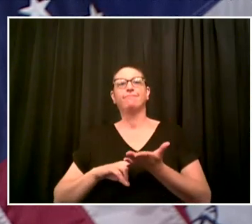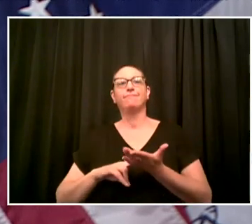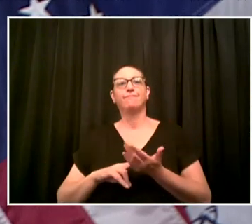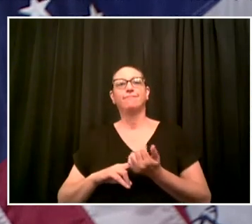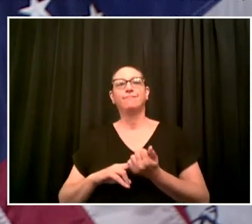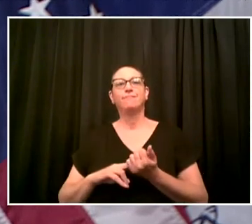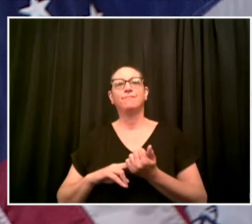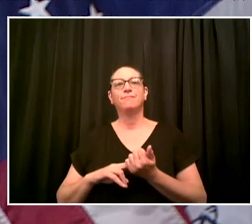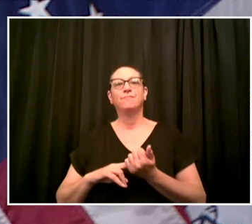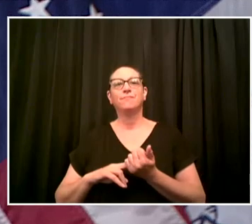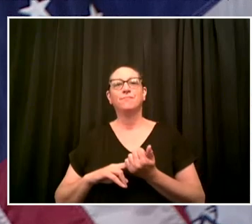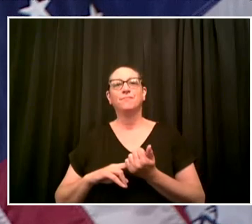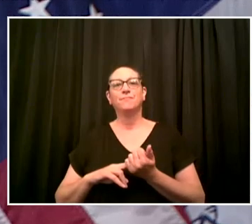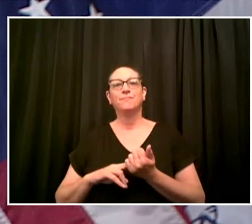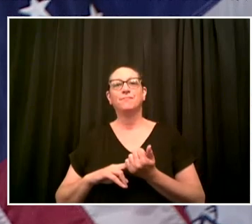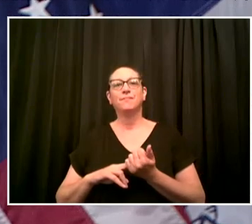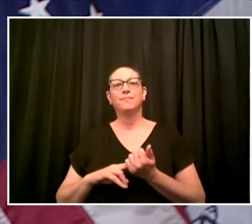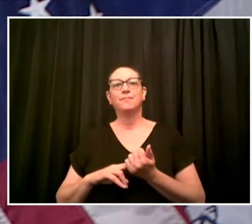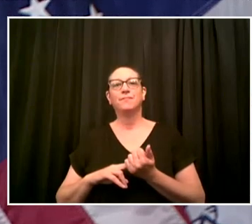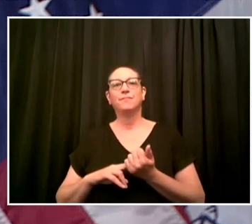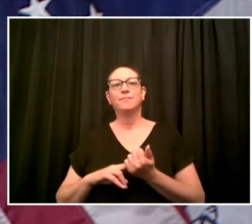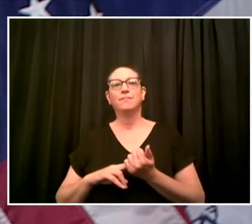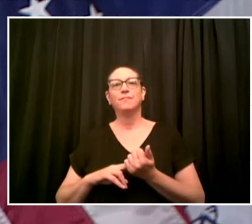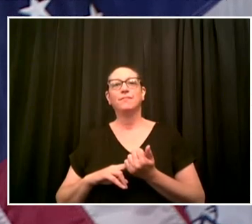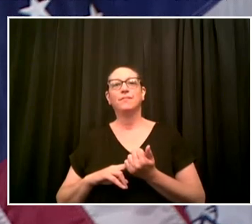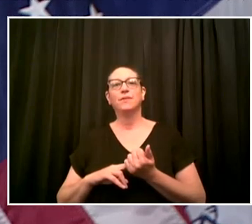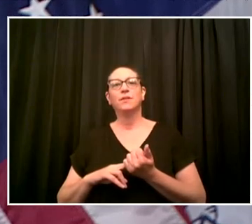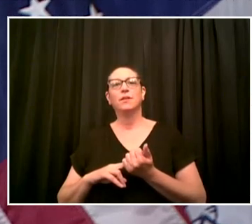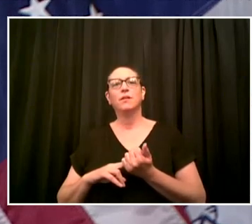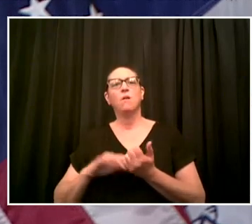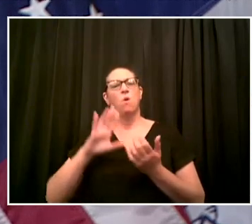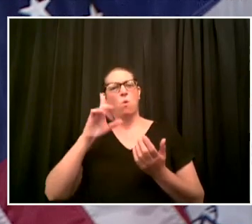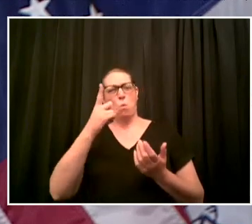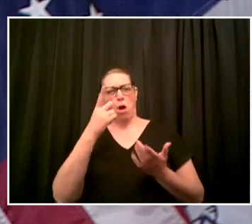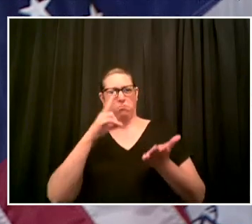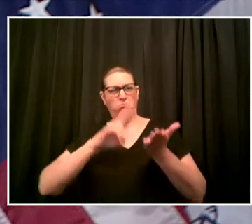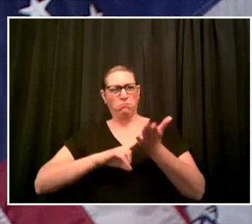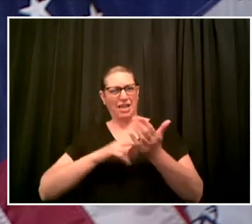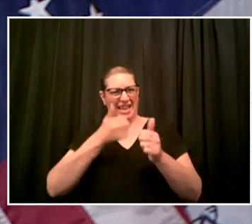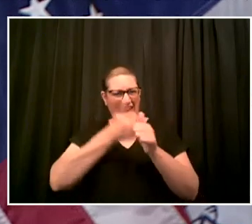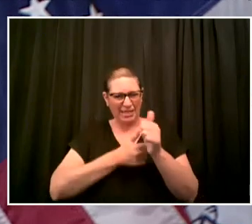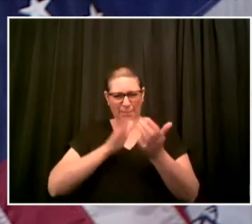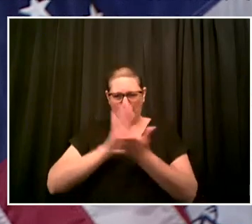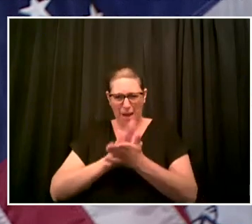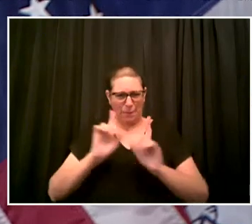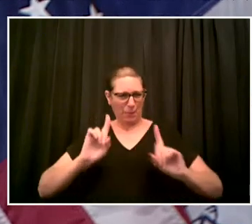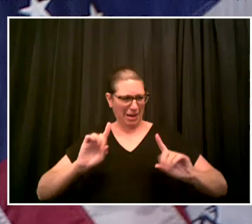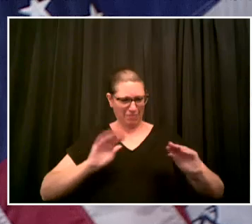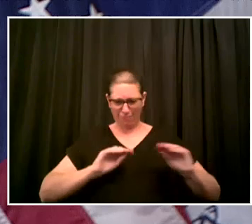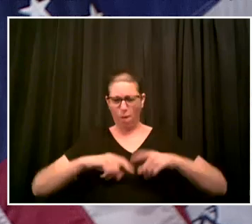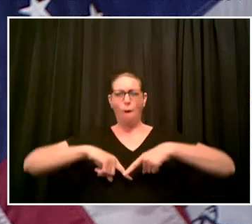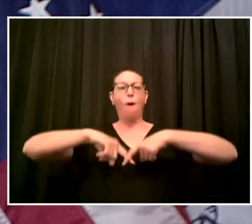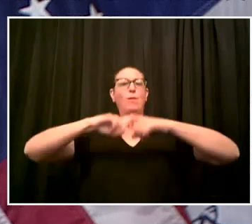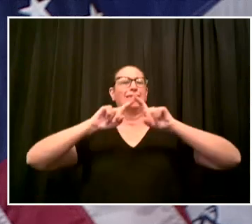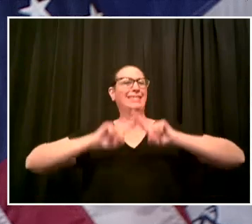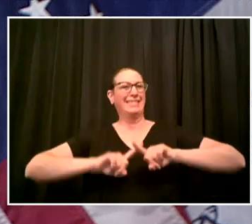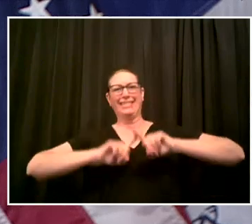OKAY. WITH THAT, WE WILL NOW SIGN THESE BILLS. AND ONE PER EACH.